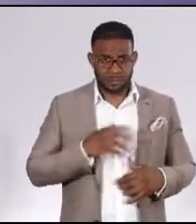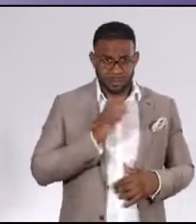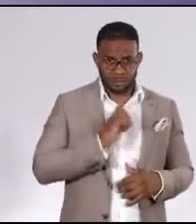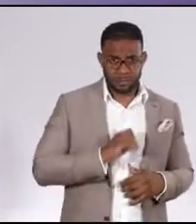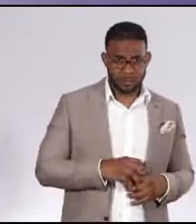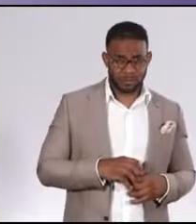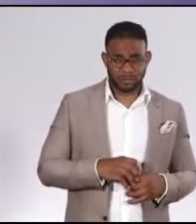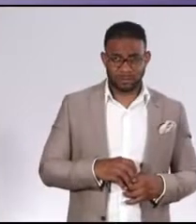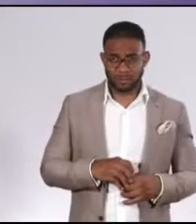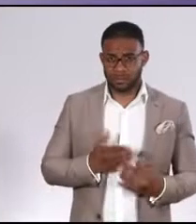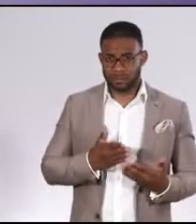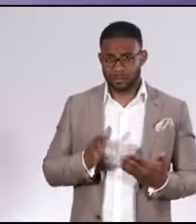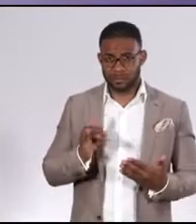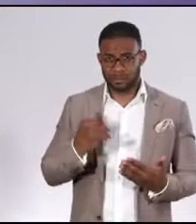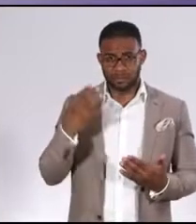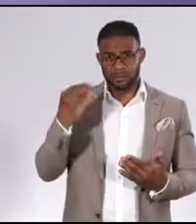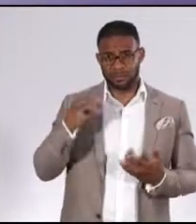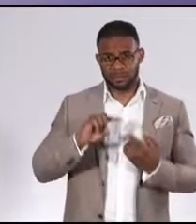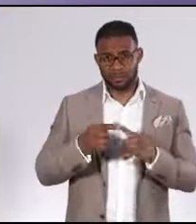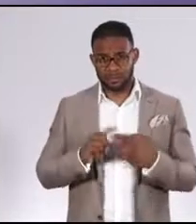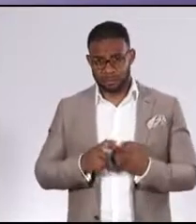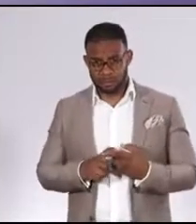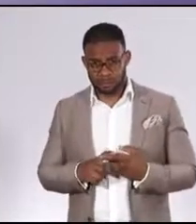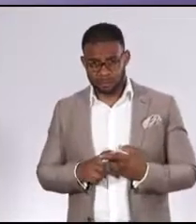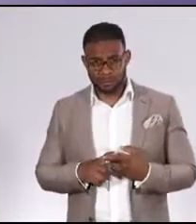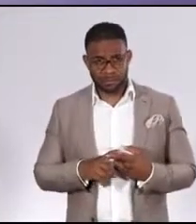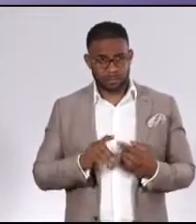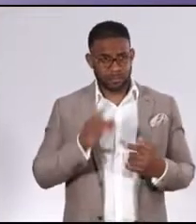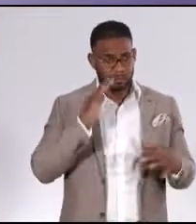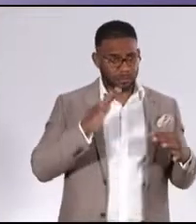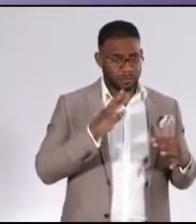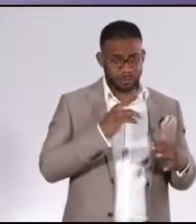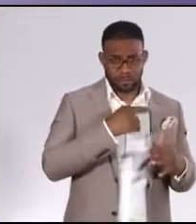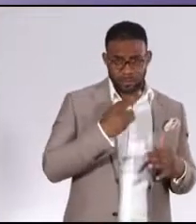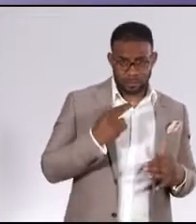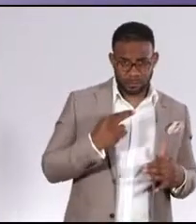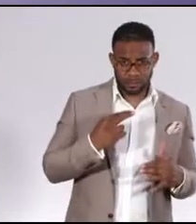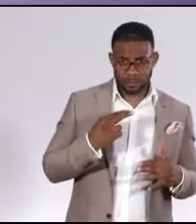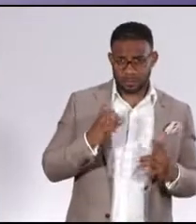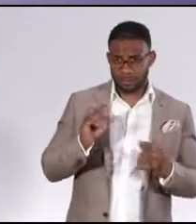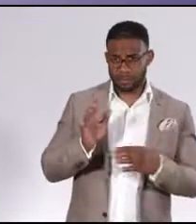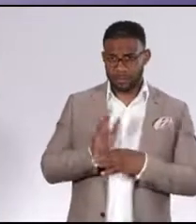stuff like going out with your friends, going in noisy restaurants, go to the movies, et cetera.